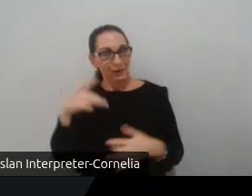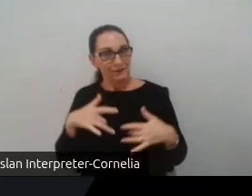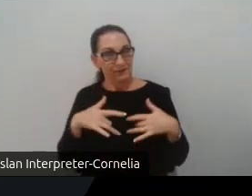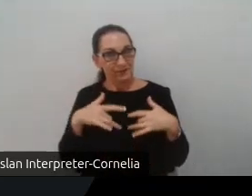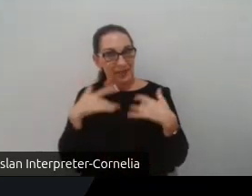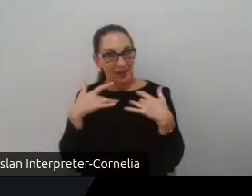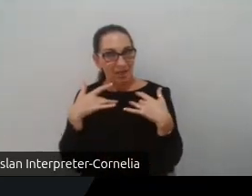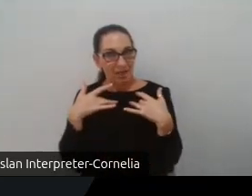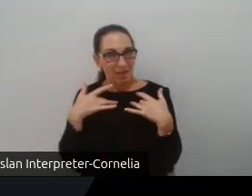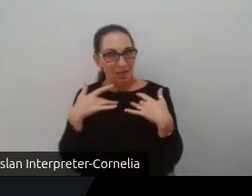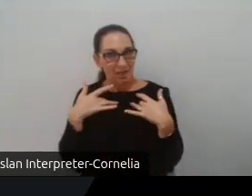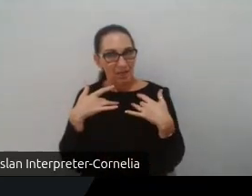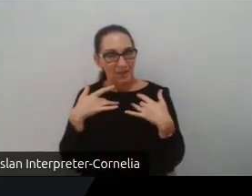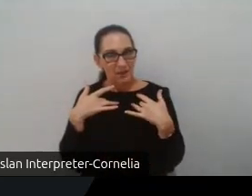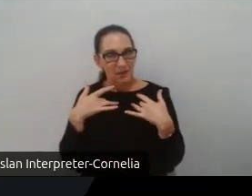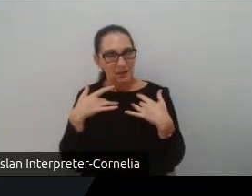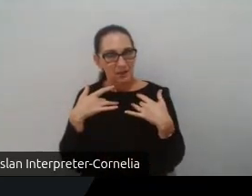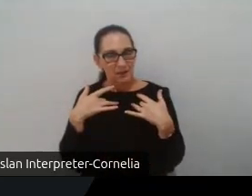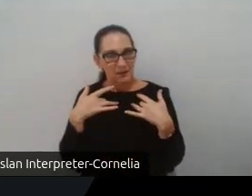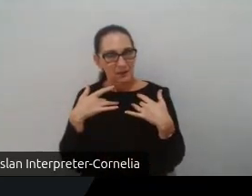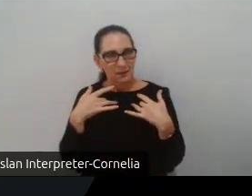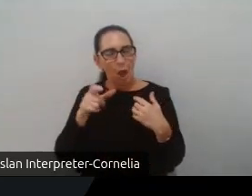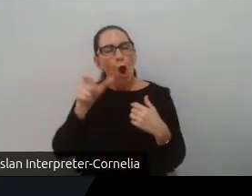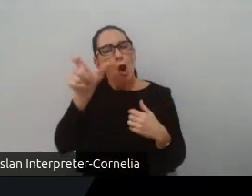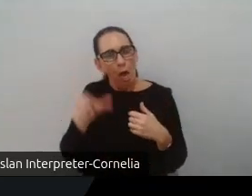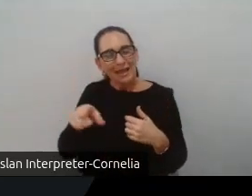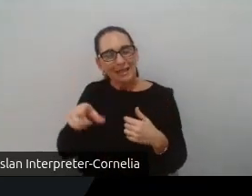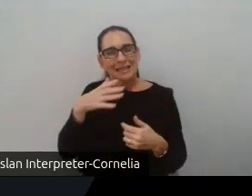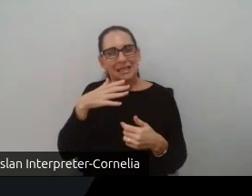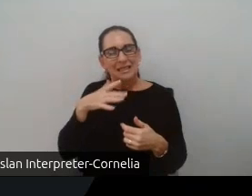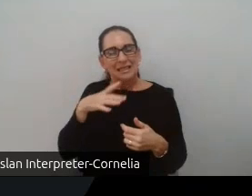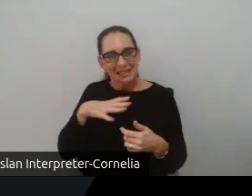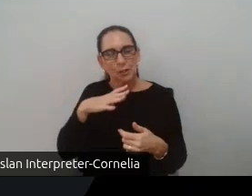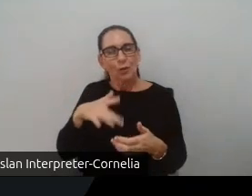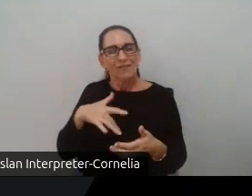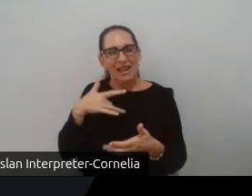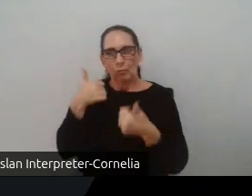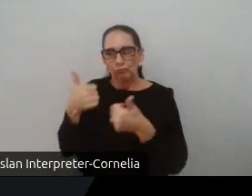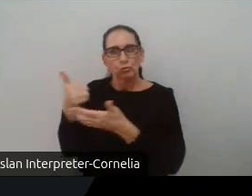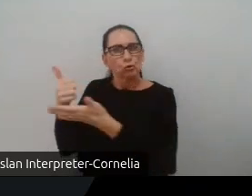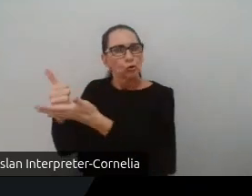um they are being supported when it comes to the process like this and part of supporting clients